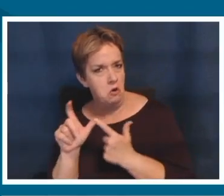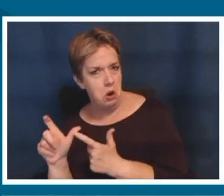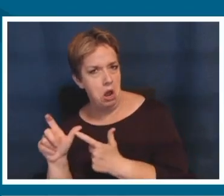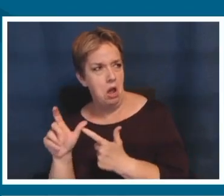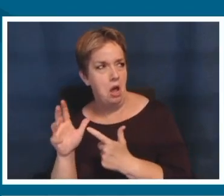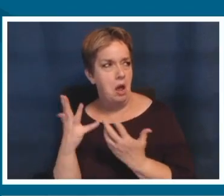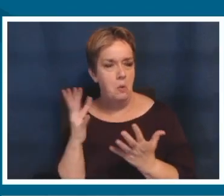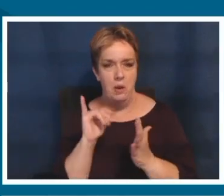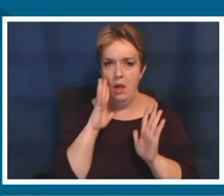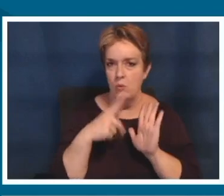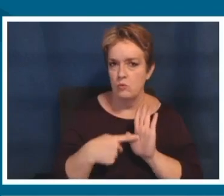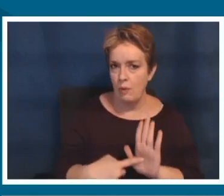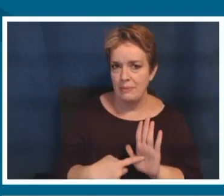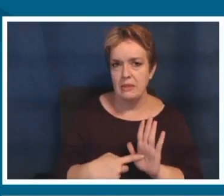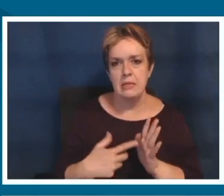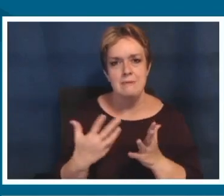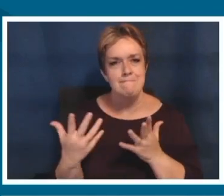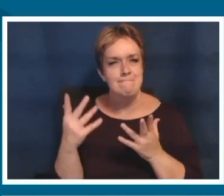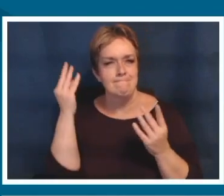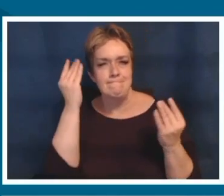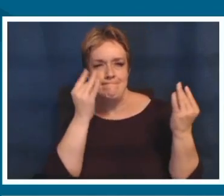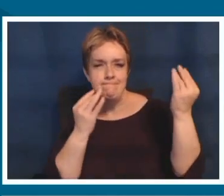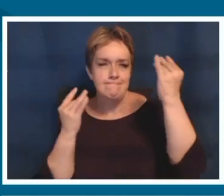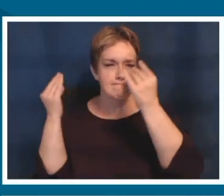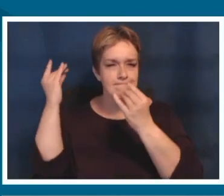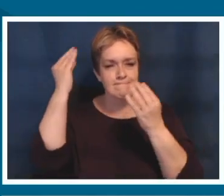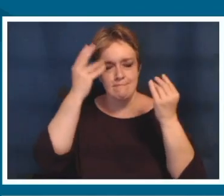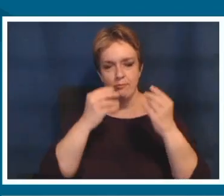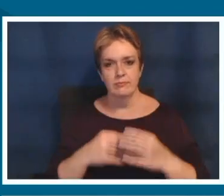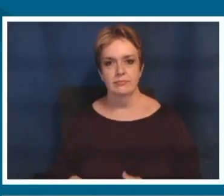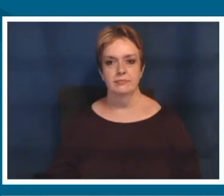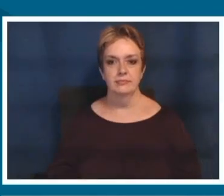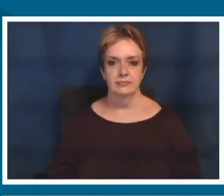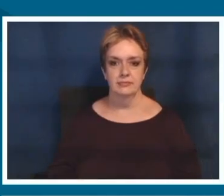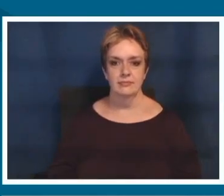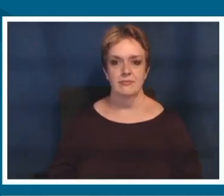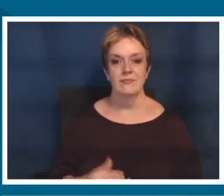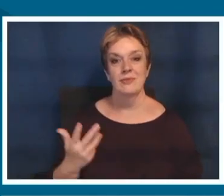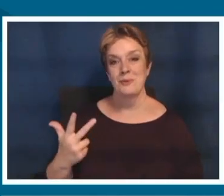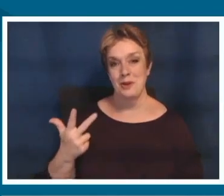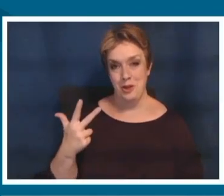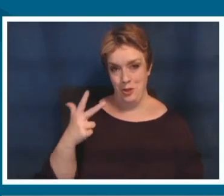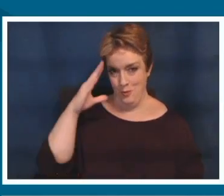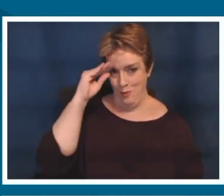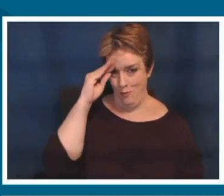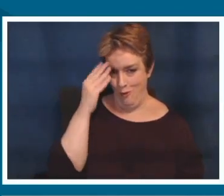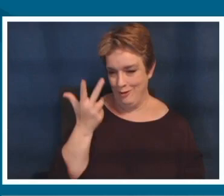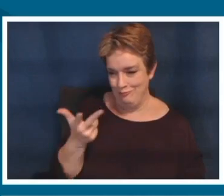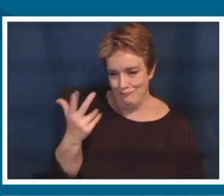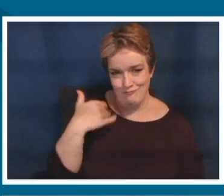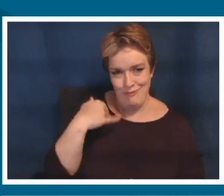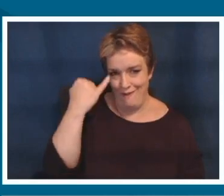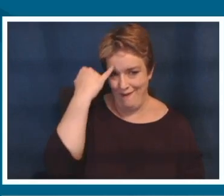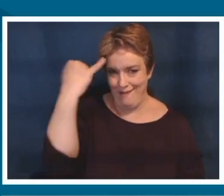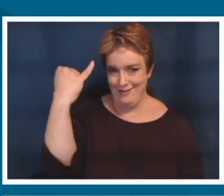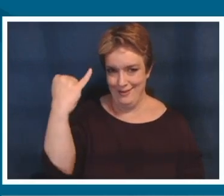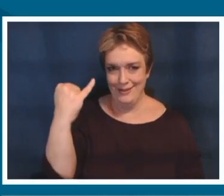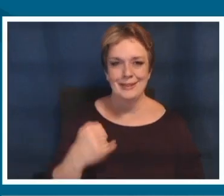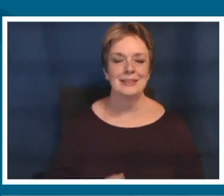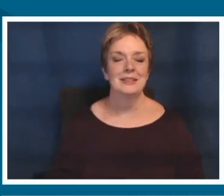um and so they thought about it was three boys who came up with this